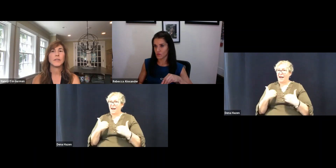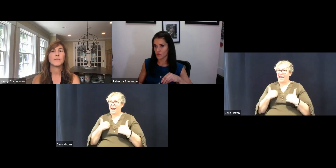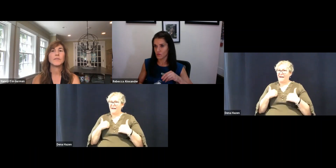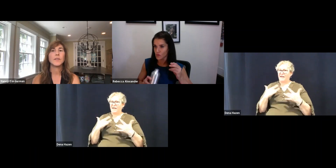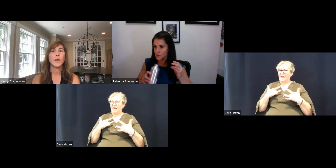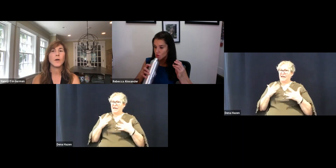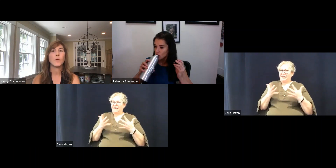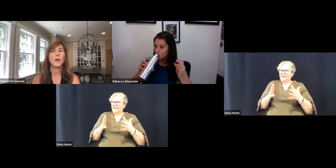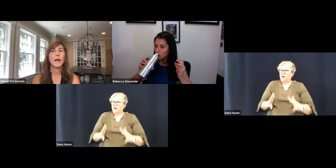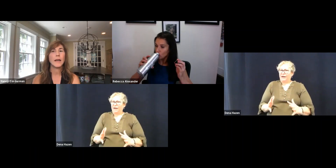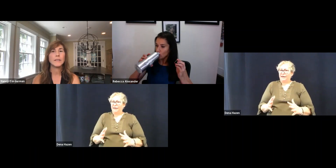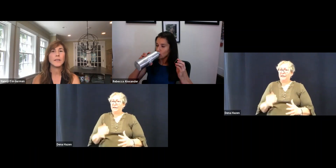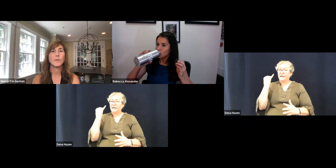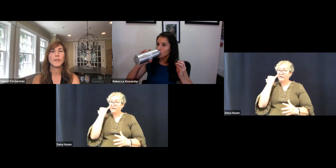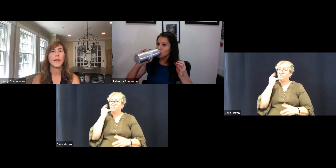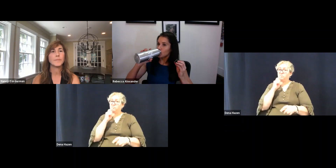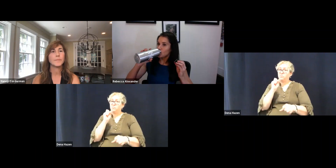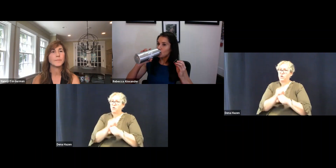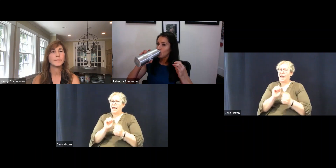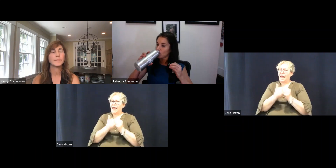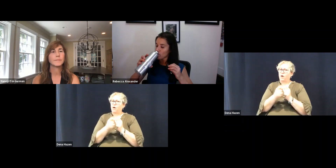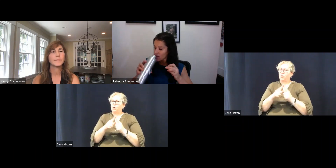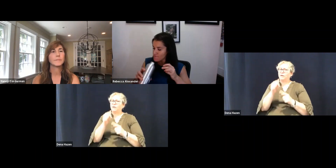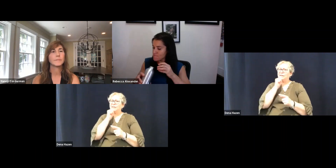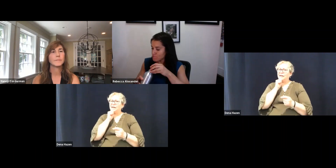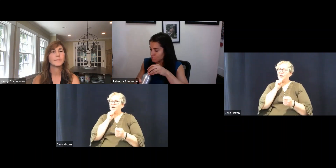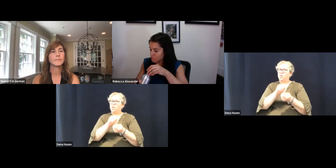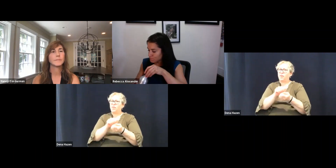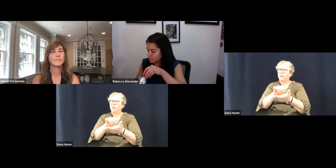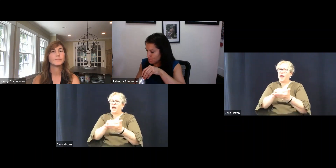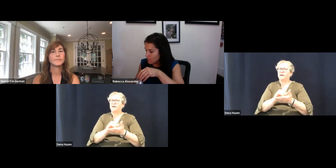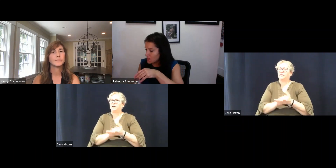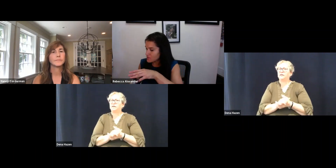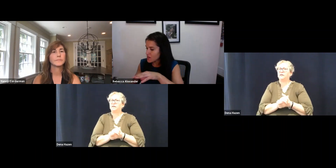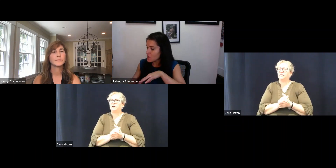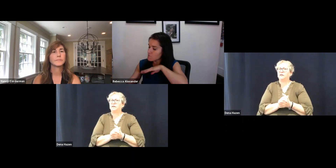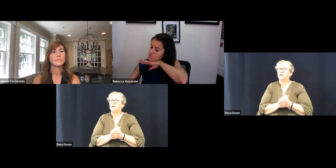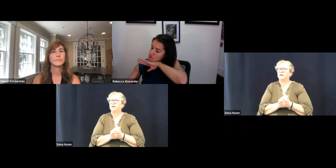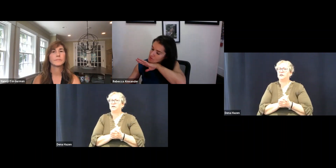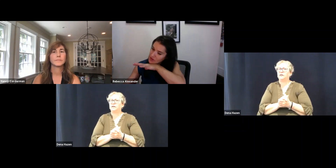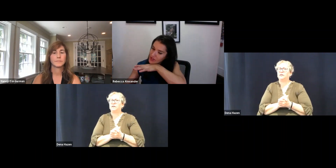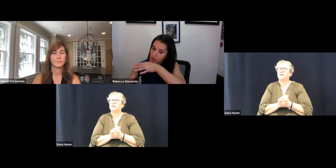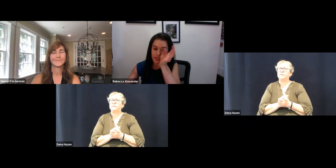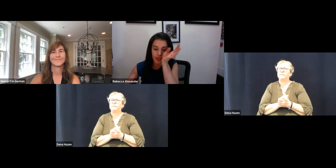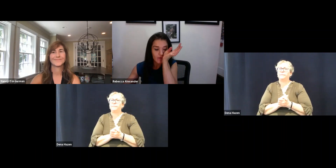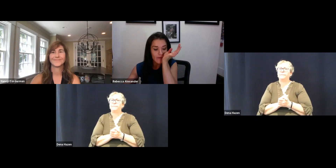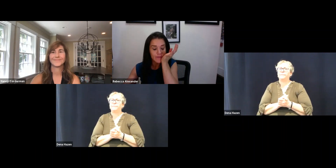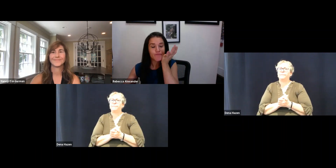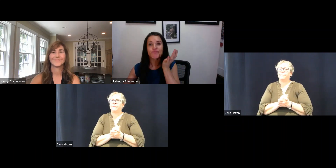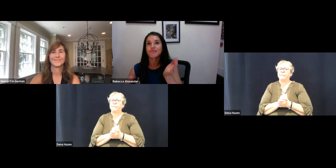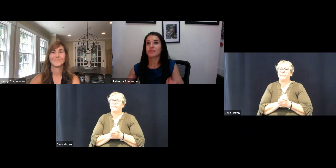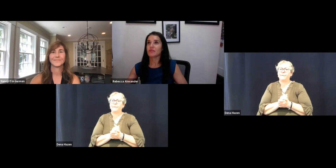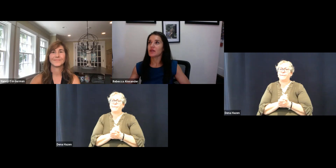And if so, how to deal with them? So, spilling on myself.